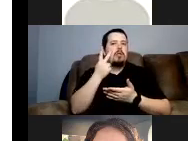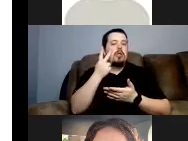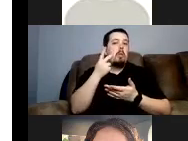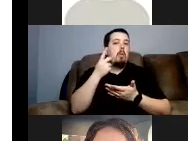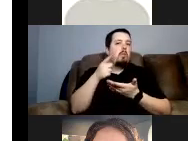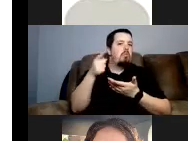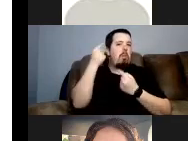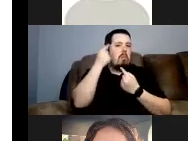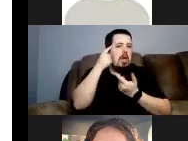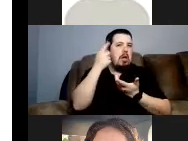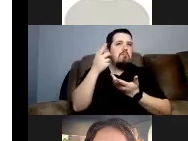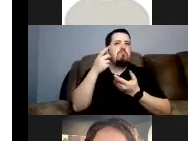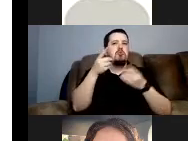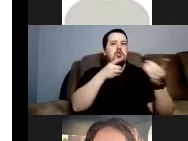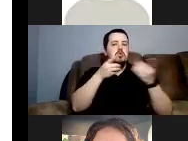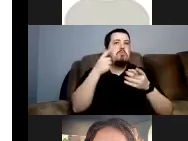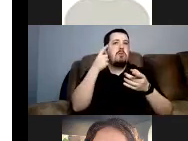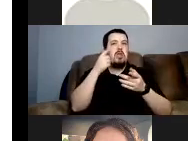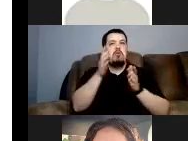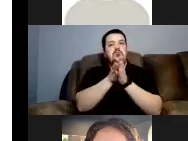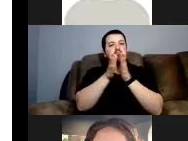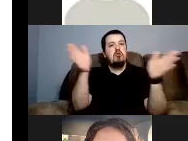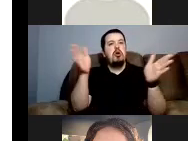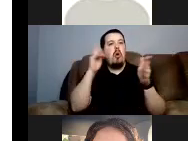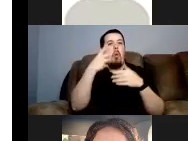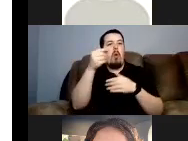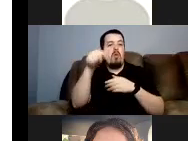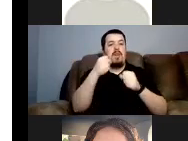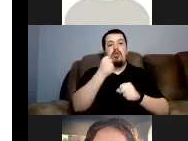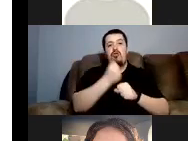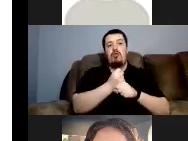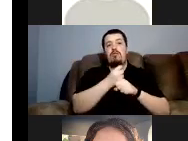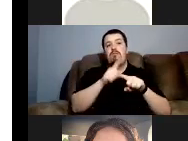and which direction we think the General Assembly is going to go this year based on that speech. So